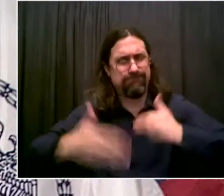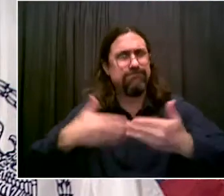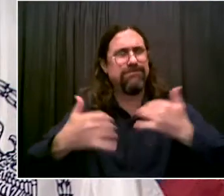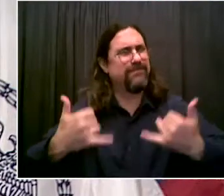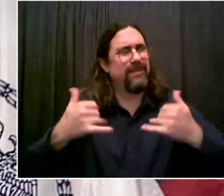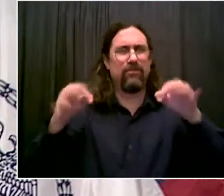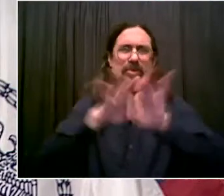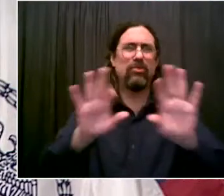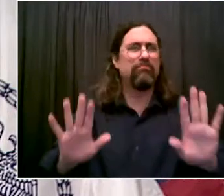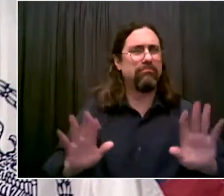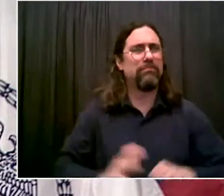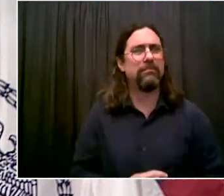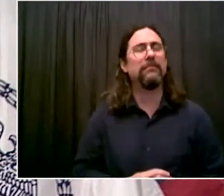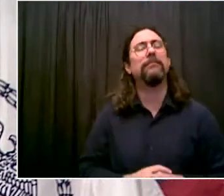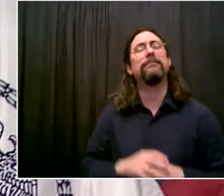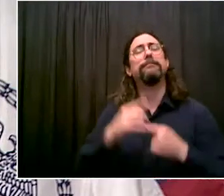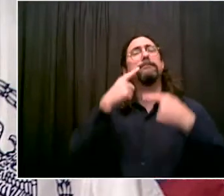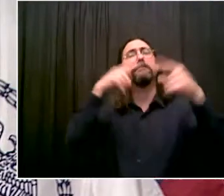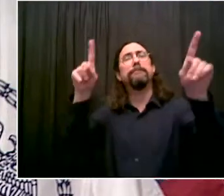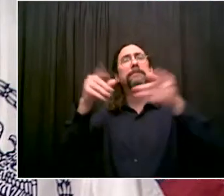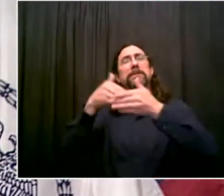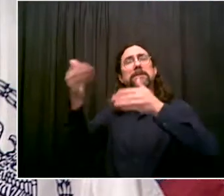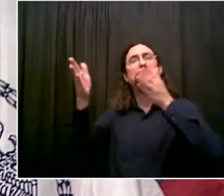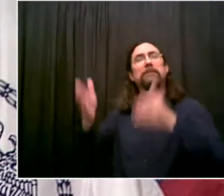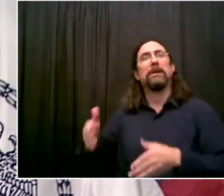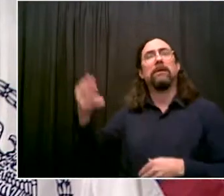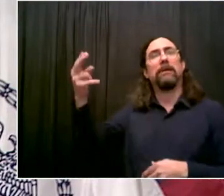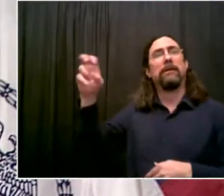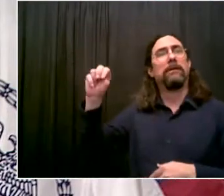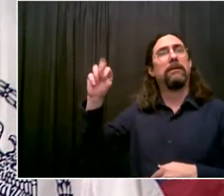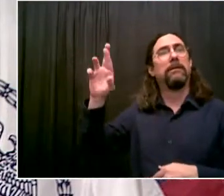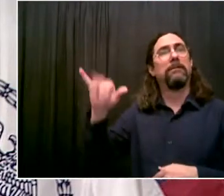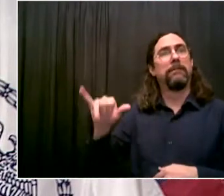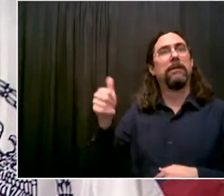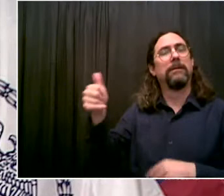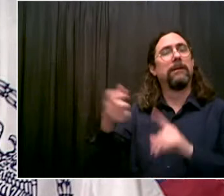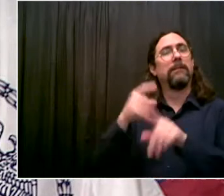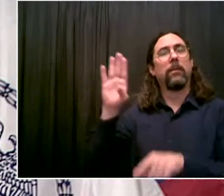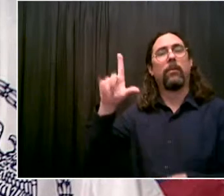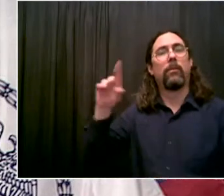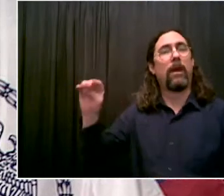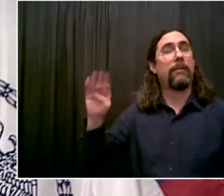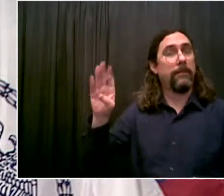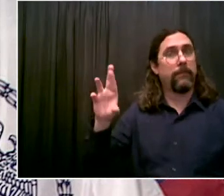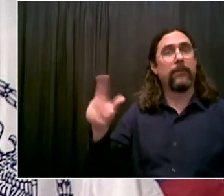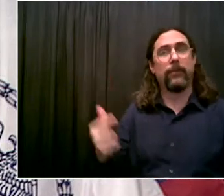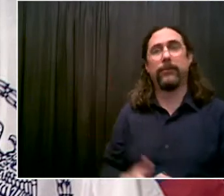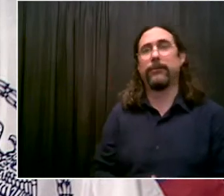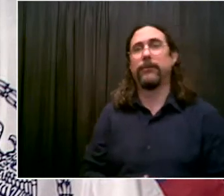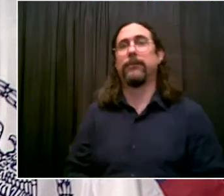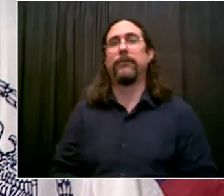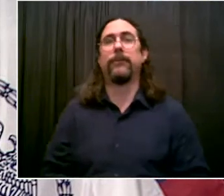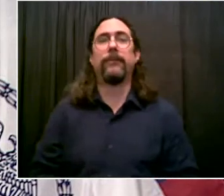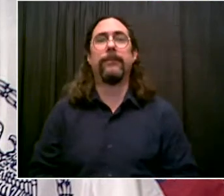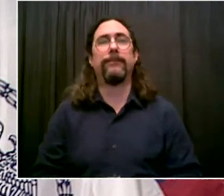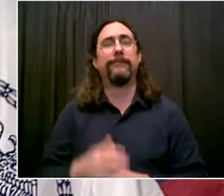GOLDMAN FROM BLOOMBERG.